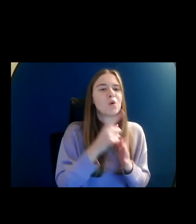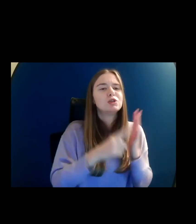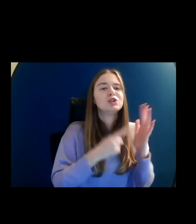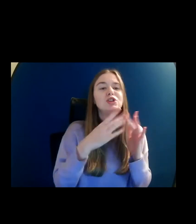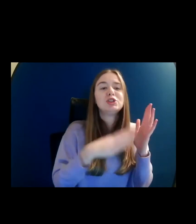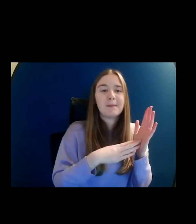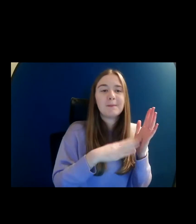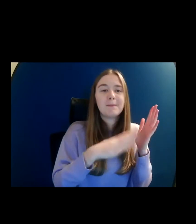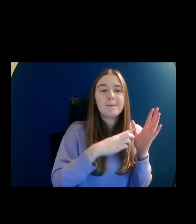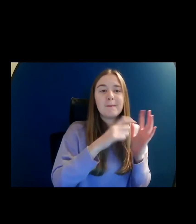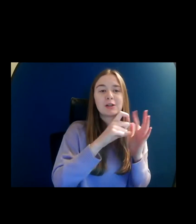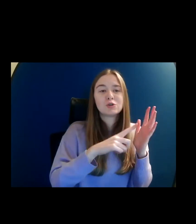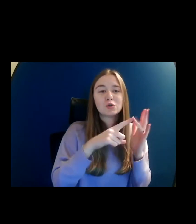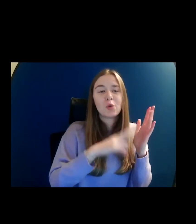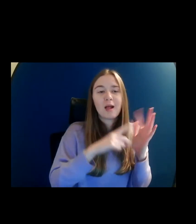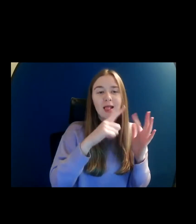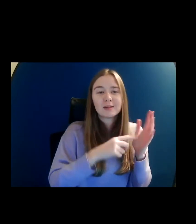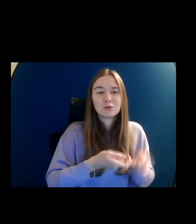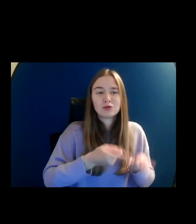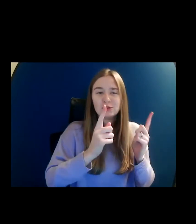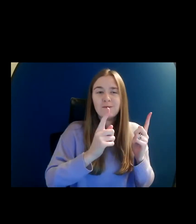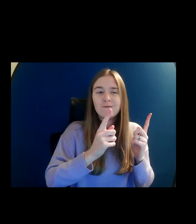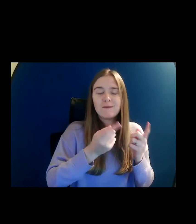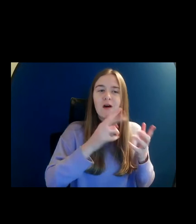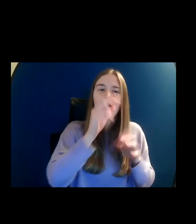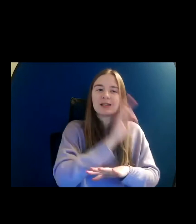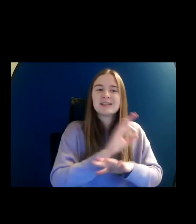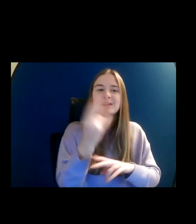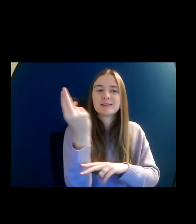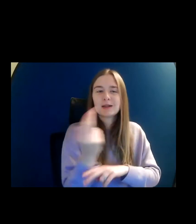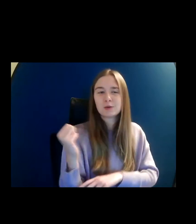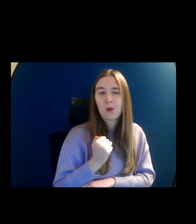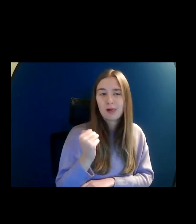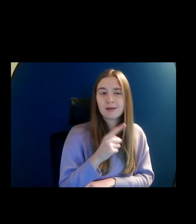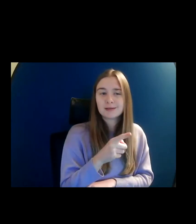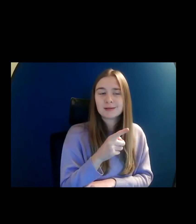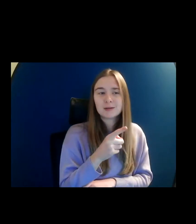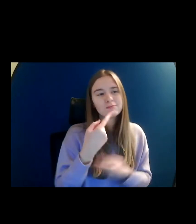of Architecture and Design Scotland to say a few words about the Scotland and Venice partnership.